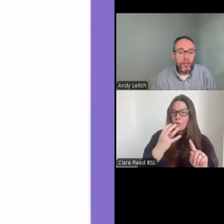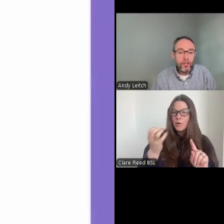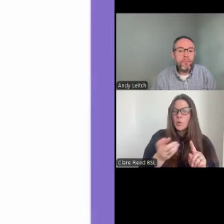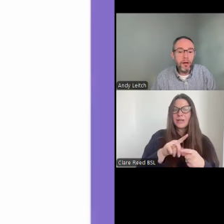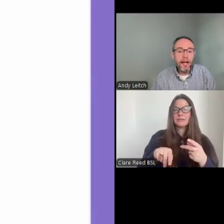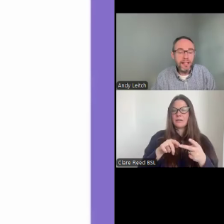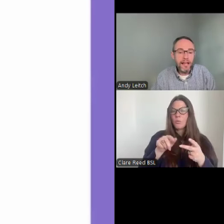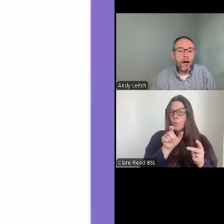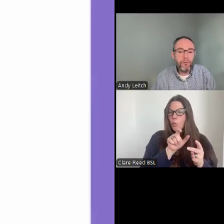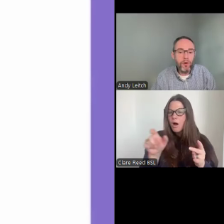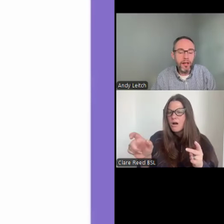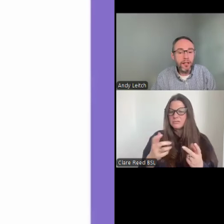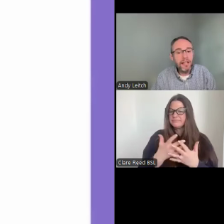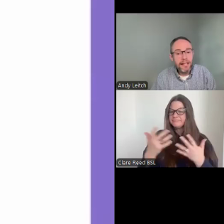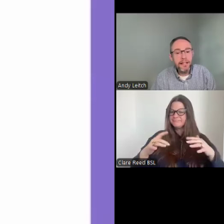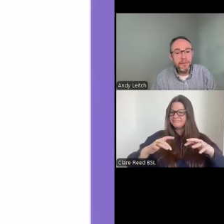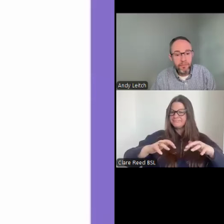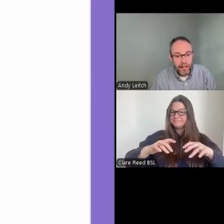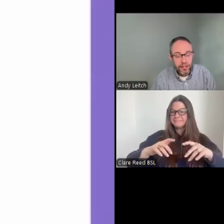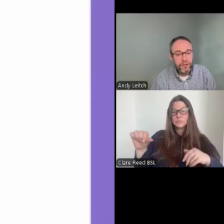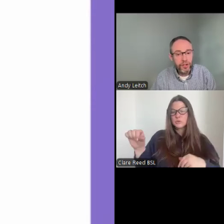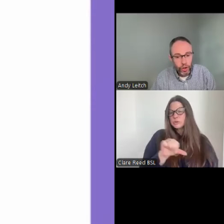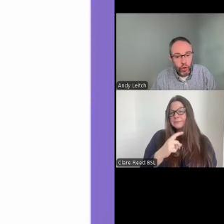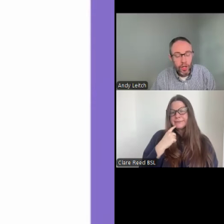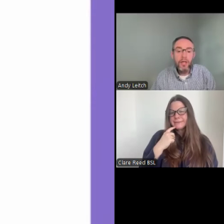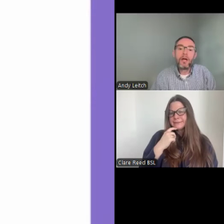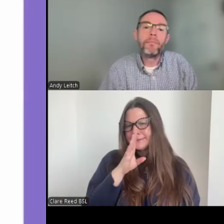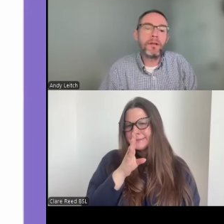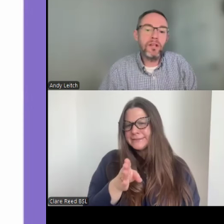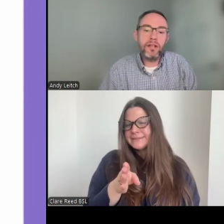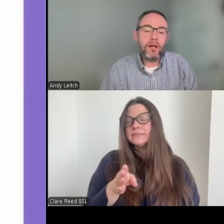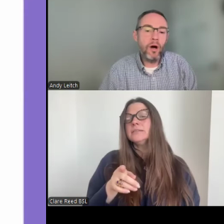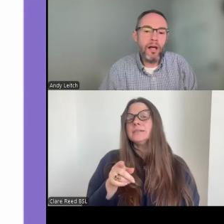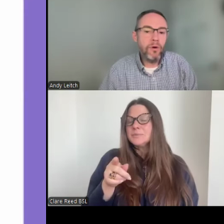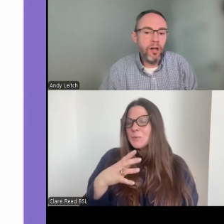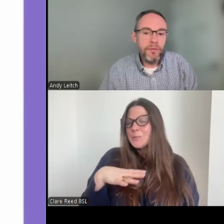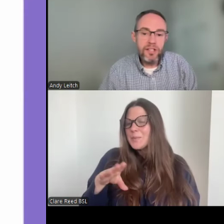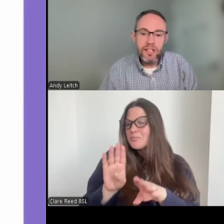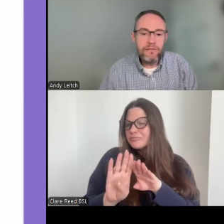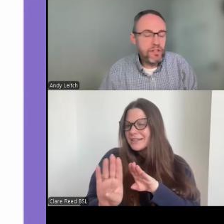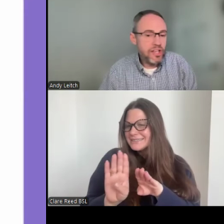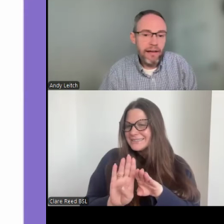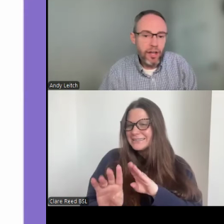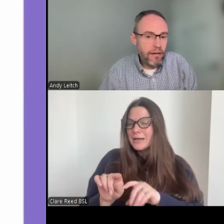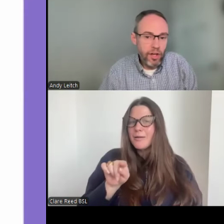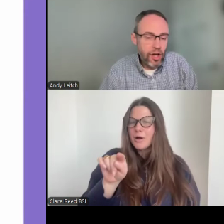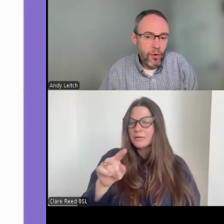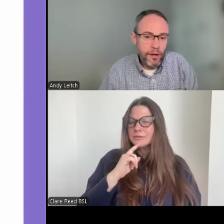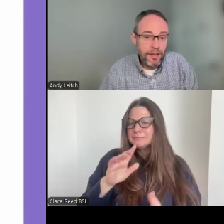you should be okay to get up and running. It'll take a little bit of practice for sure, but there's nothing quite like rolling up your sleeves and just having a go with it.